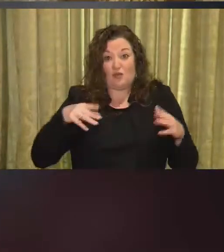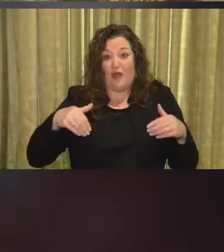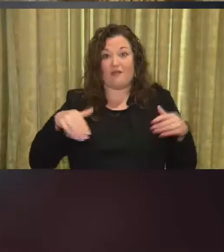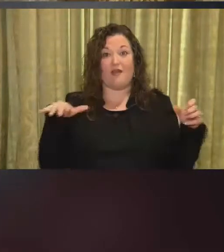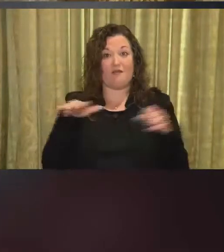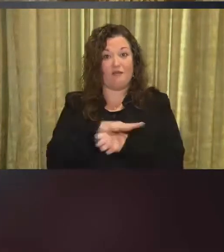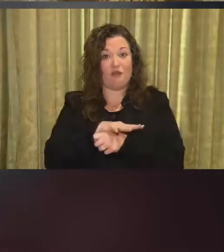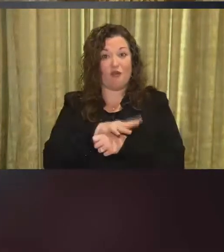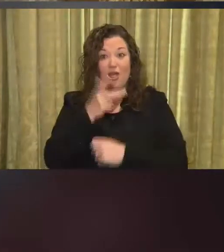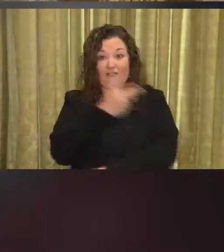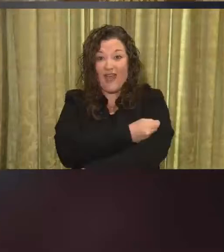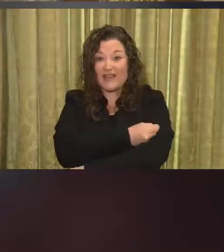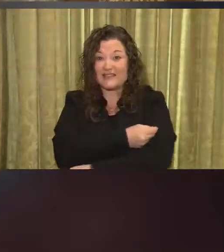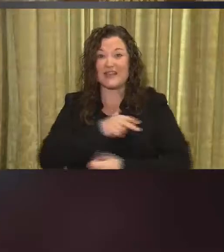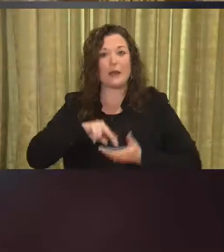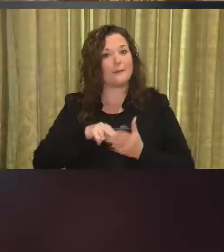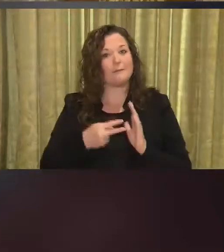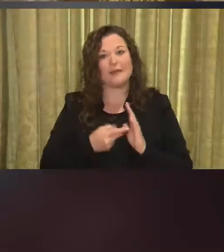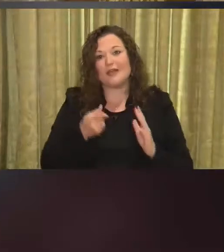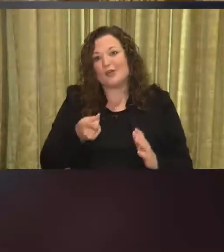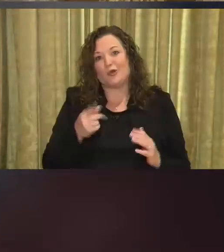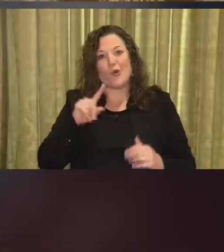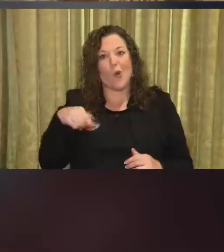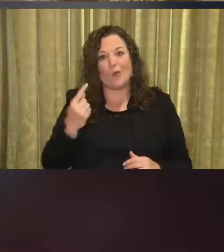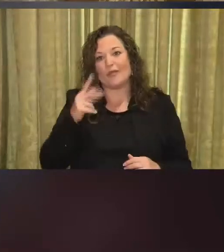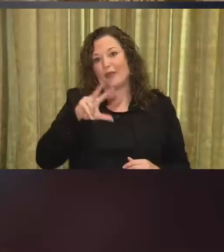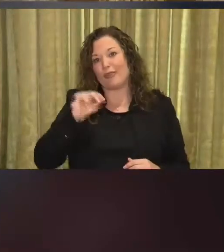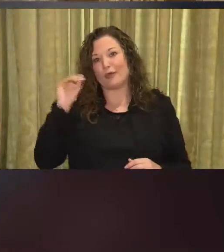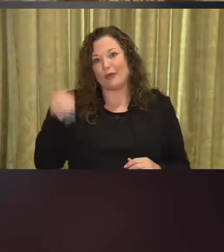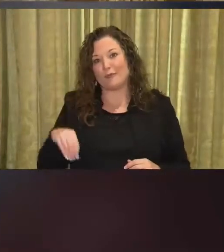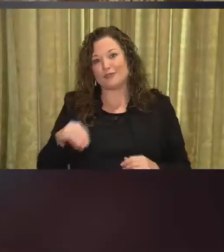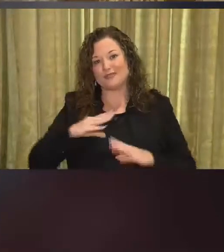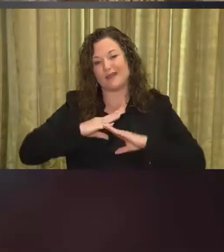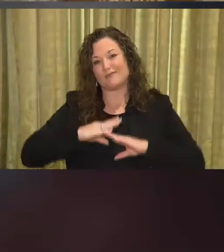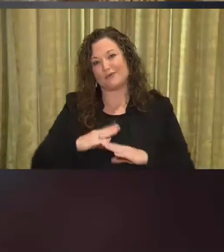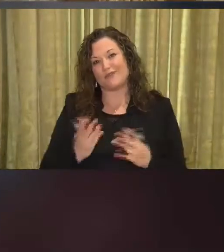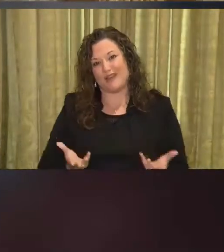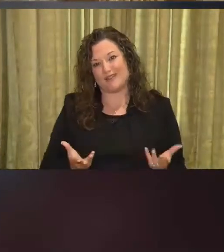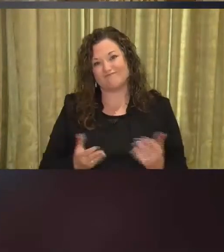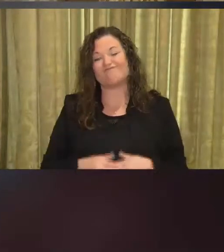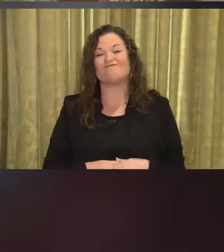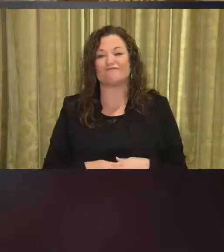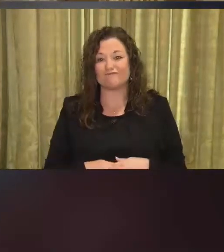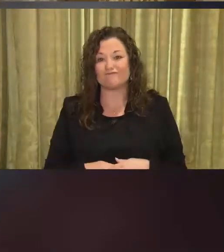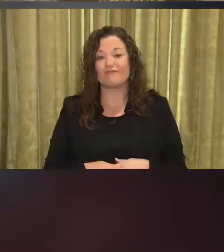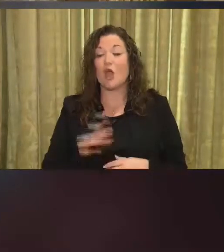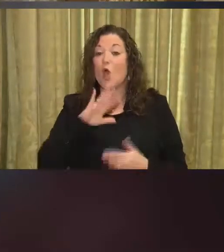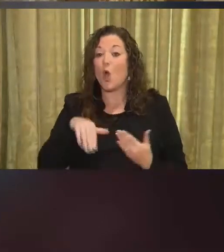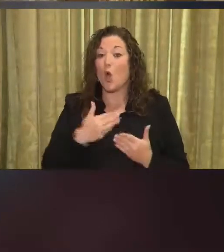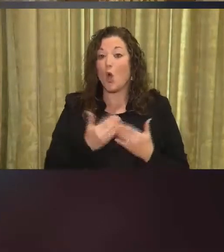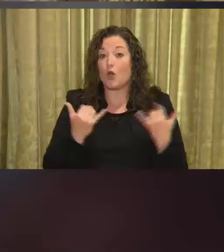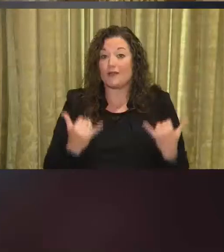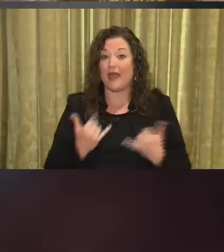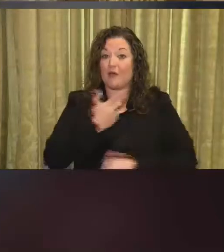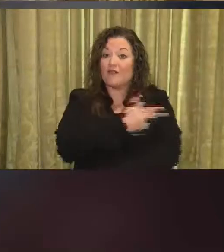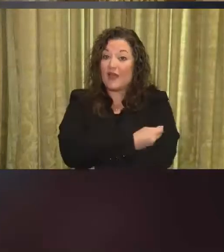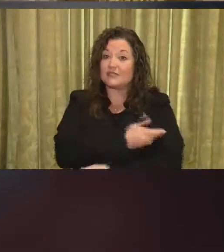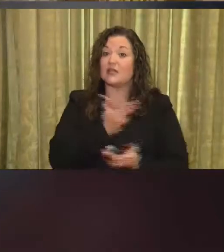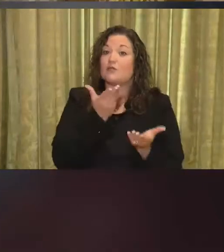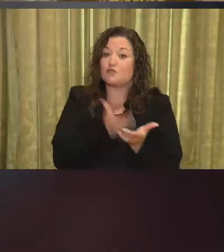you're only 30% protected instead of the higher rates, all of the vaccines to date have been shown